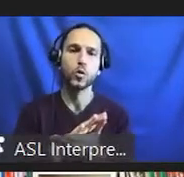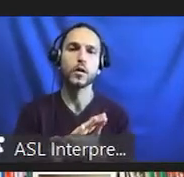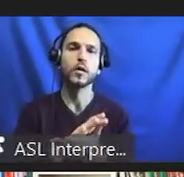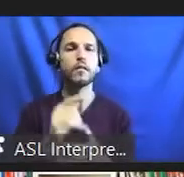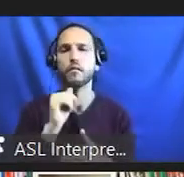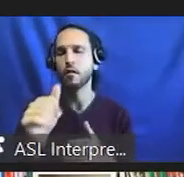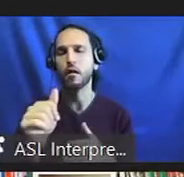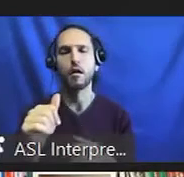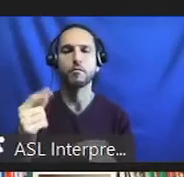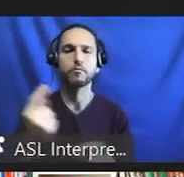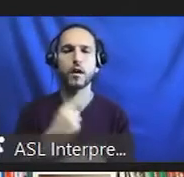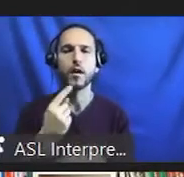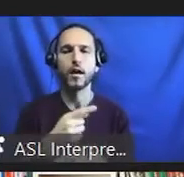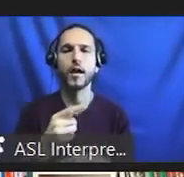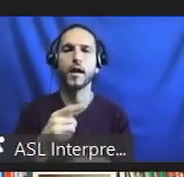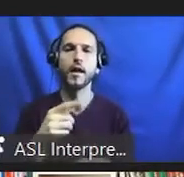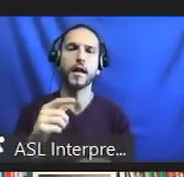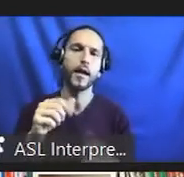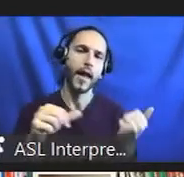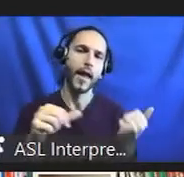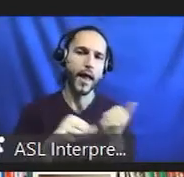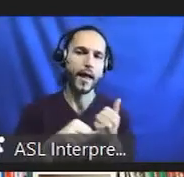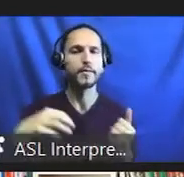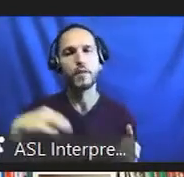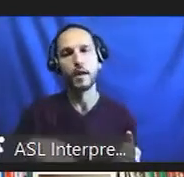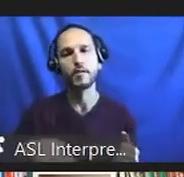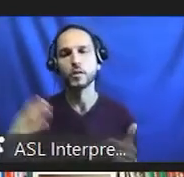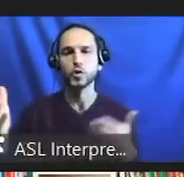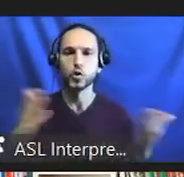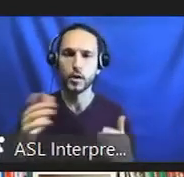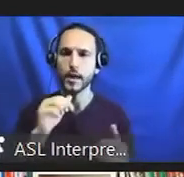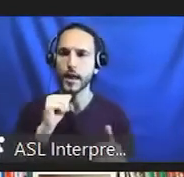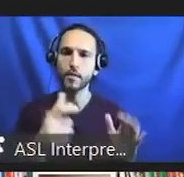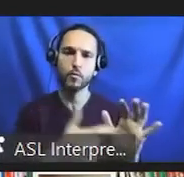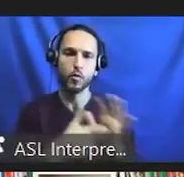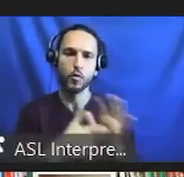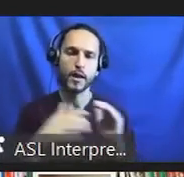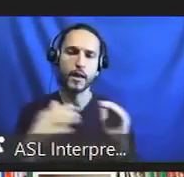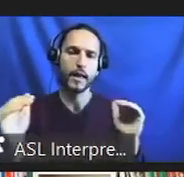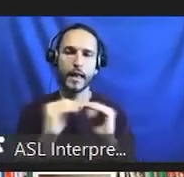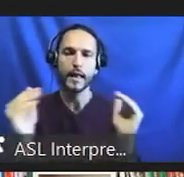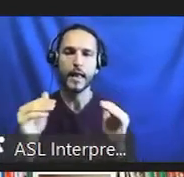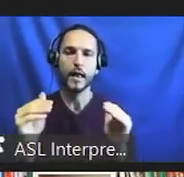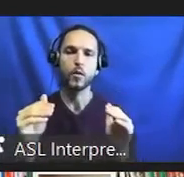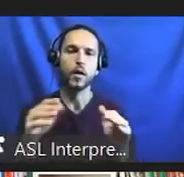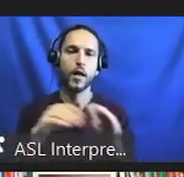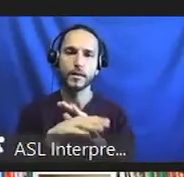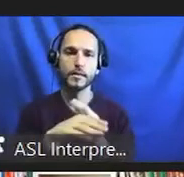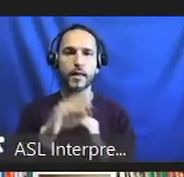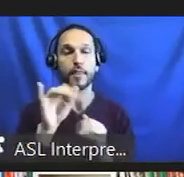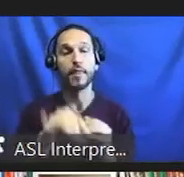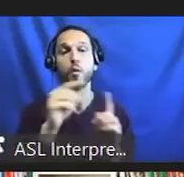was not a, quote, "benefit or service requiring equal access." And those are words under the ADA.